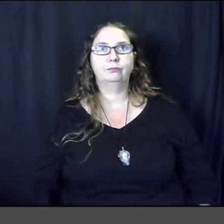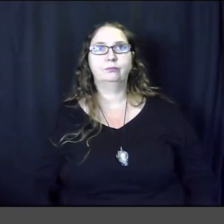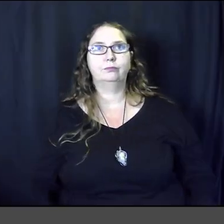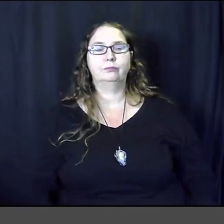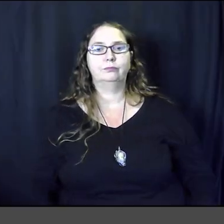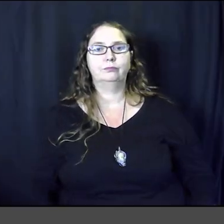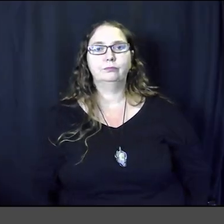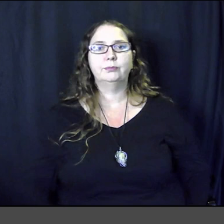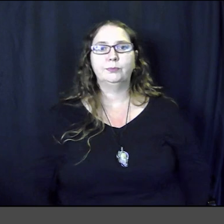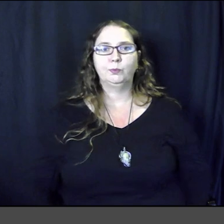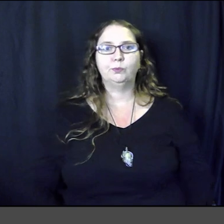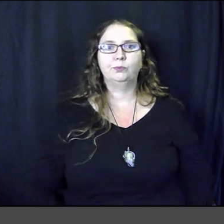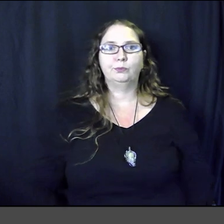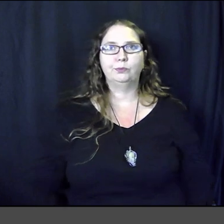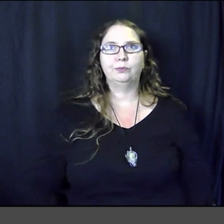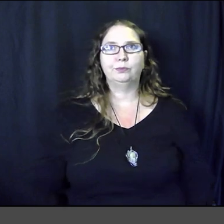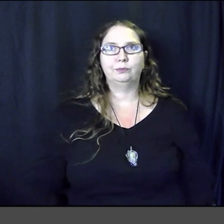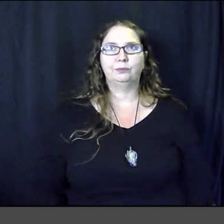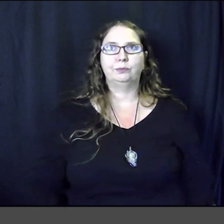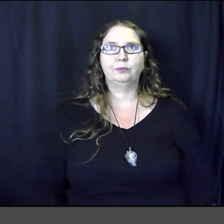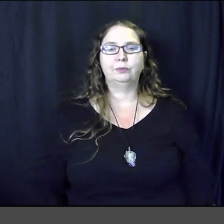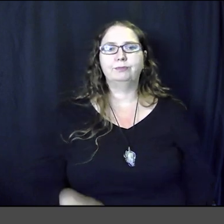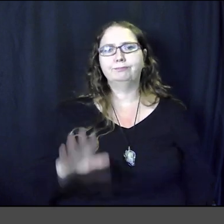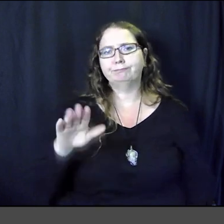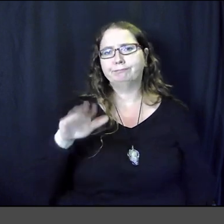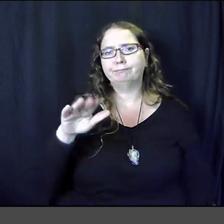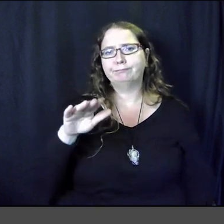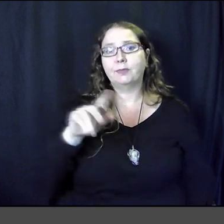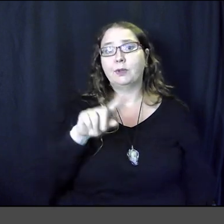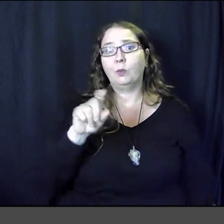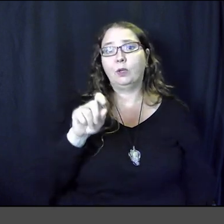I REMEMBER MICHAEL SPOKE. GO AHEAD, PLEASE. NO, NO, GO AHEAD.